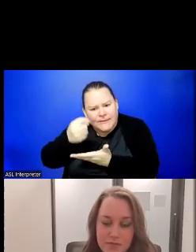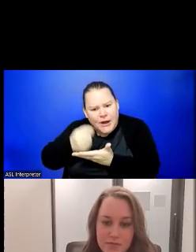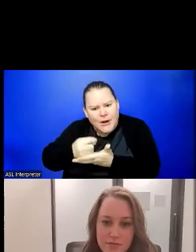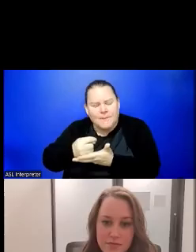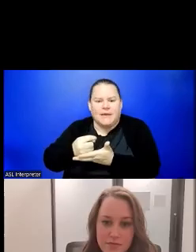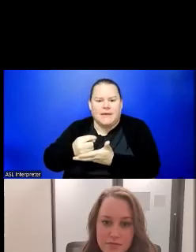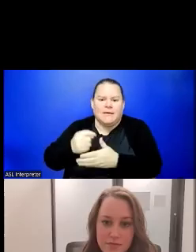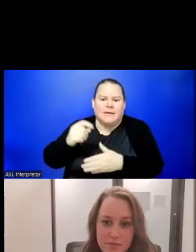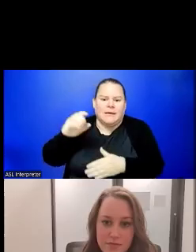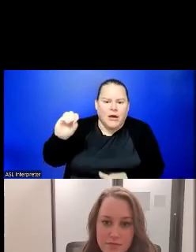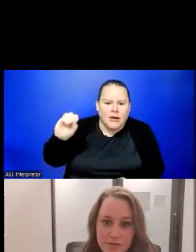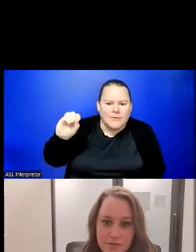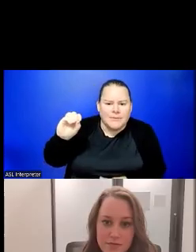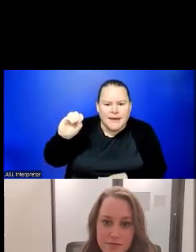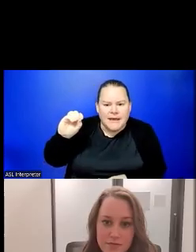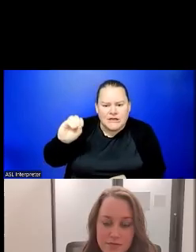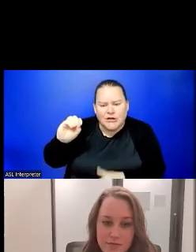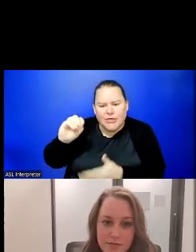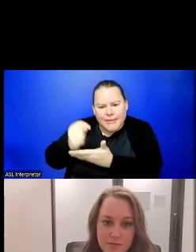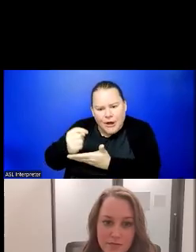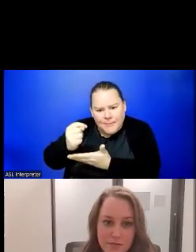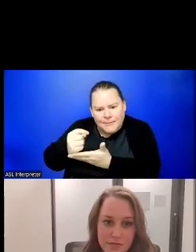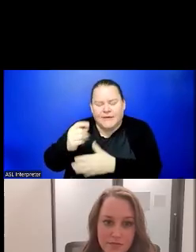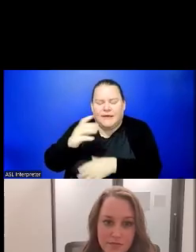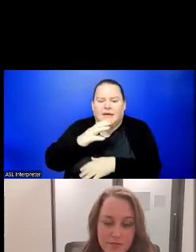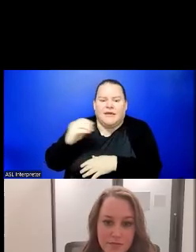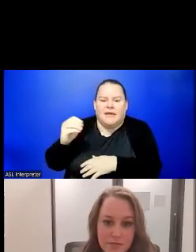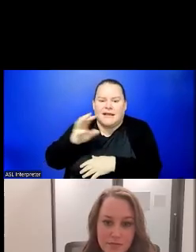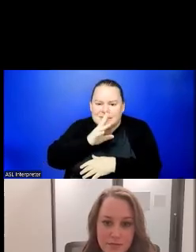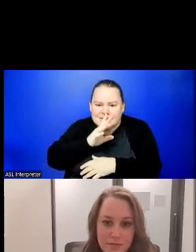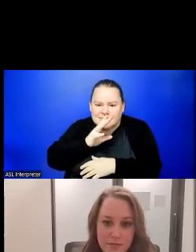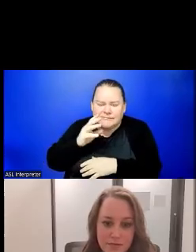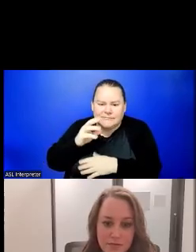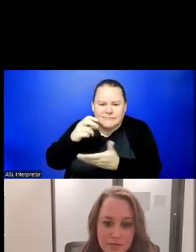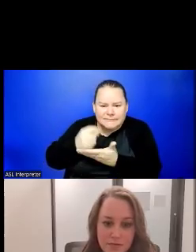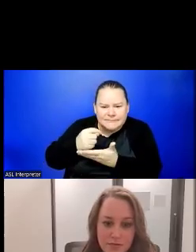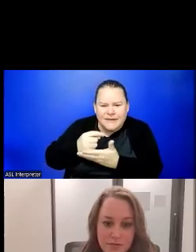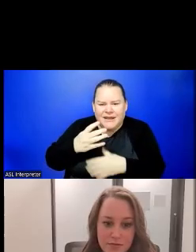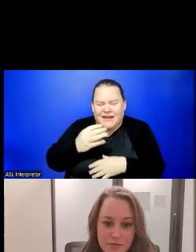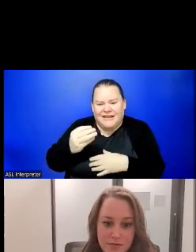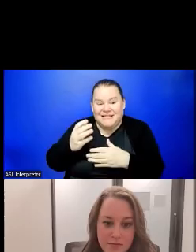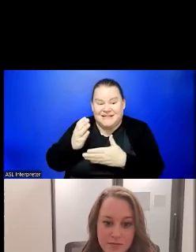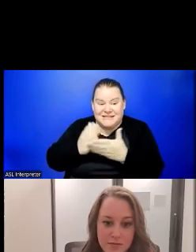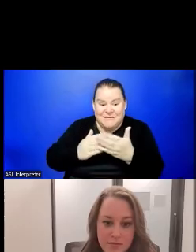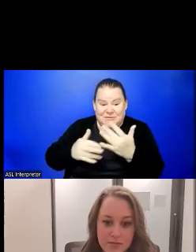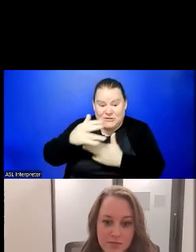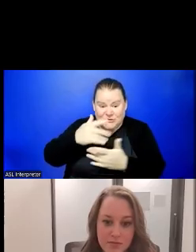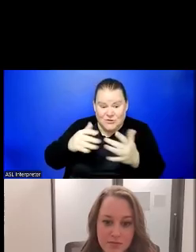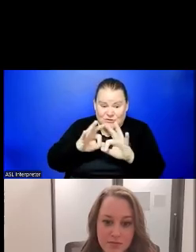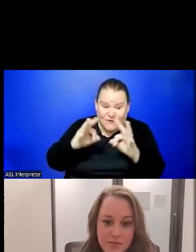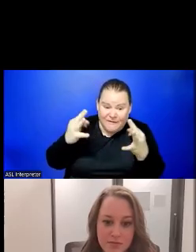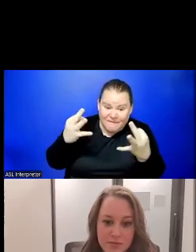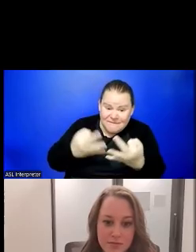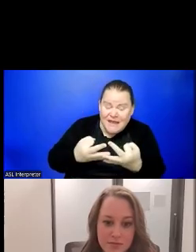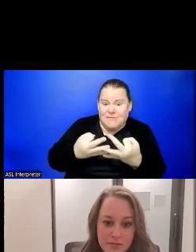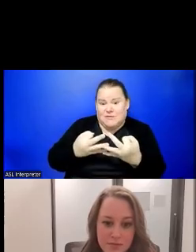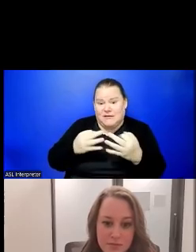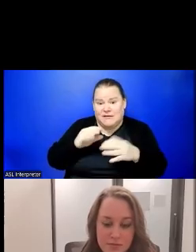therapy and physical therapy, as well as some of the social and family implications and what support is out there. So that's